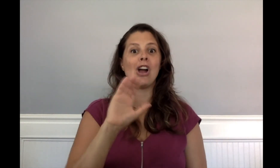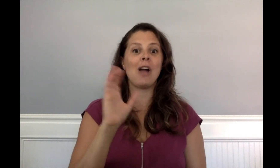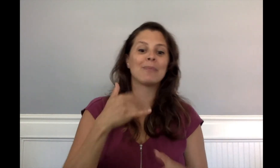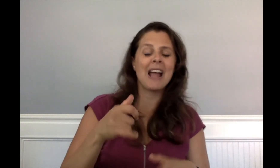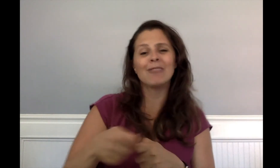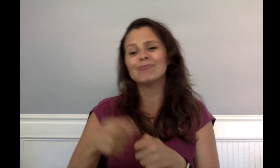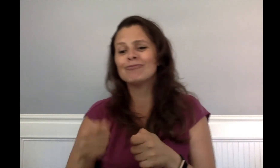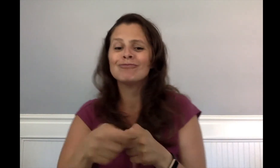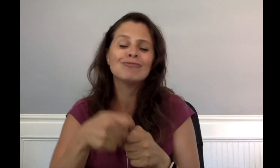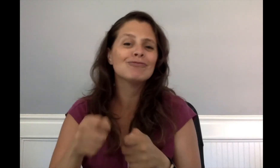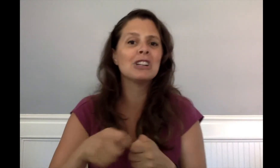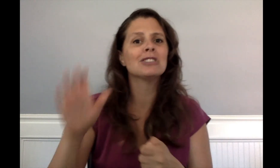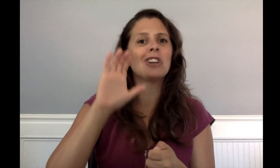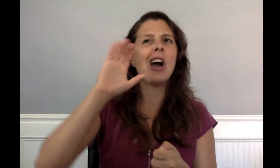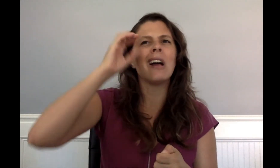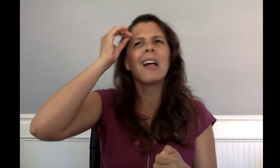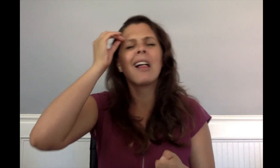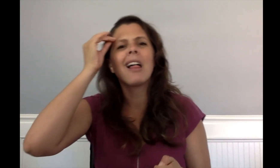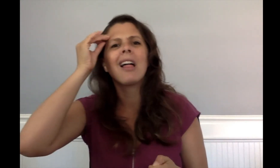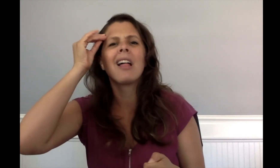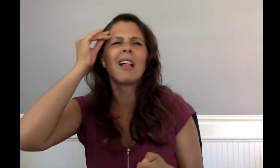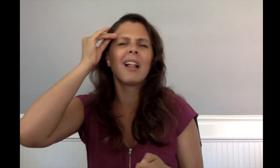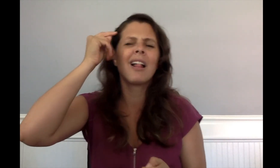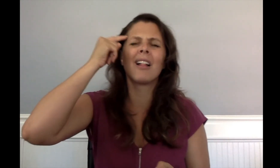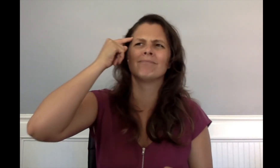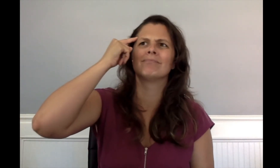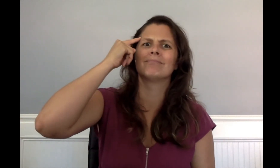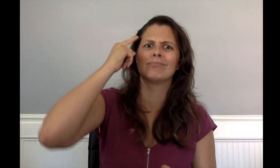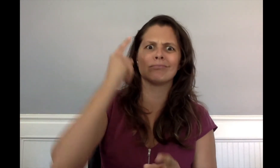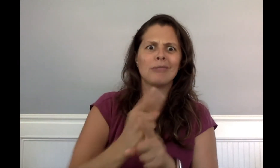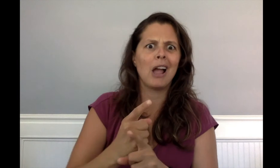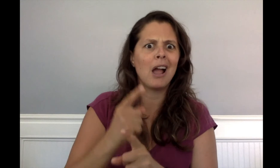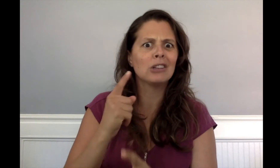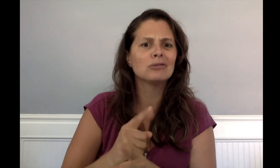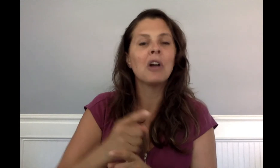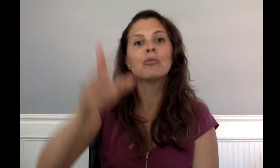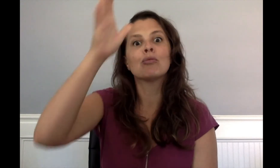As he played cards, Charlie realized that